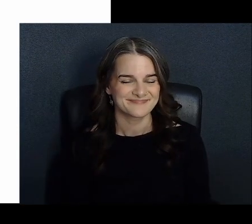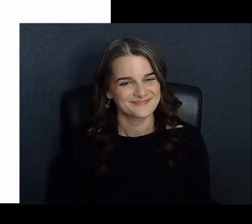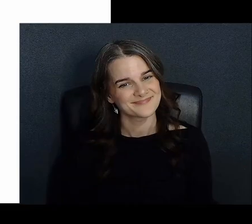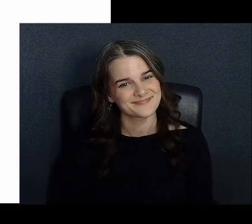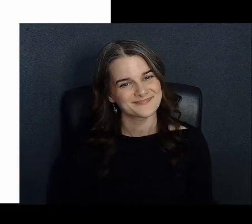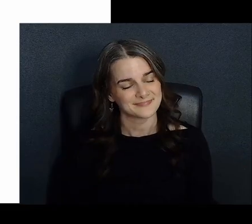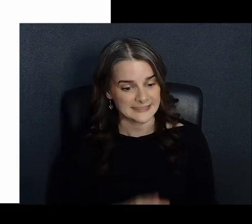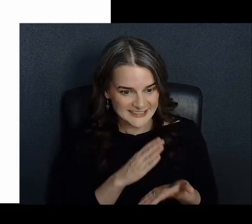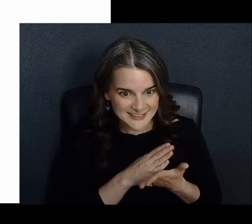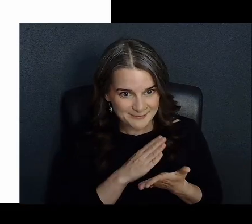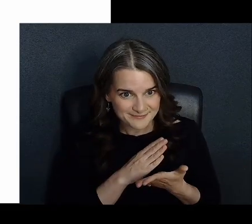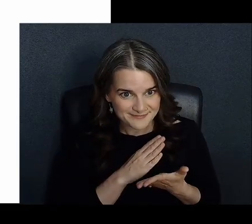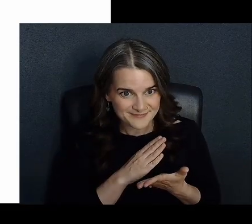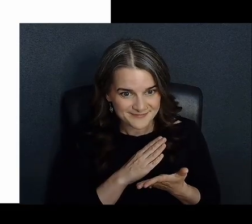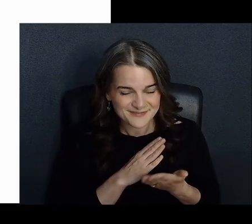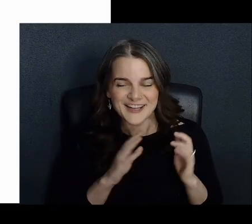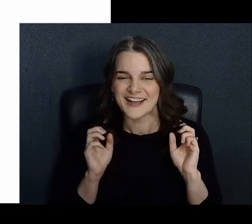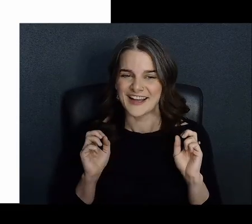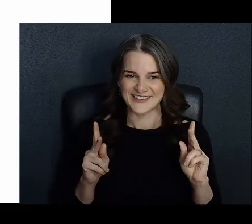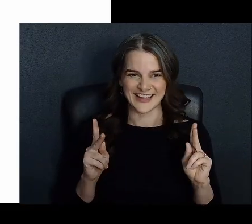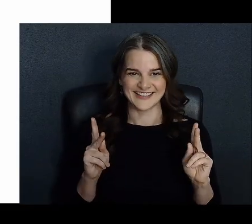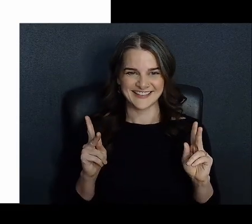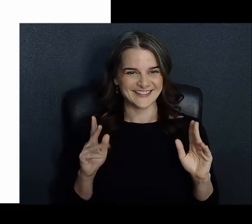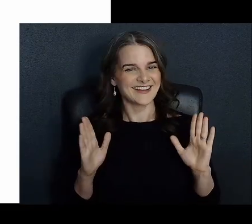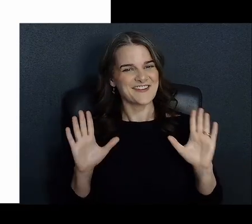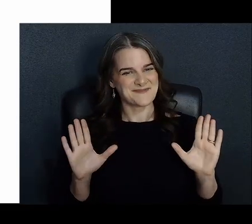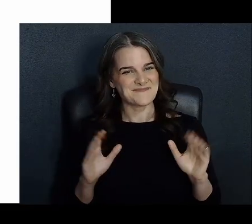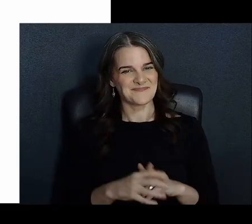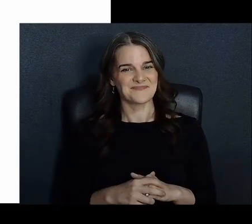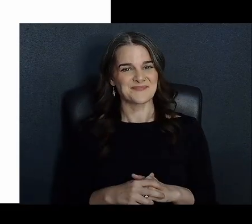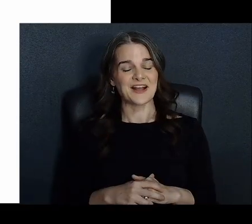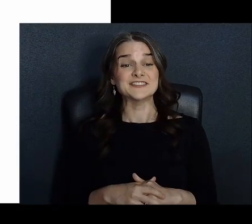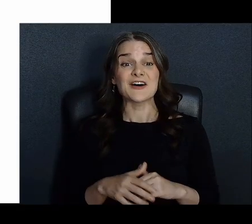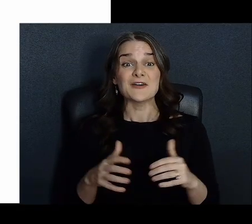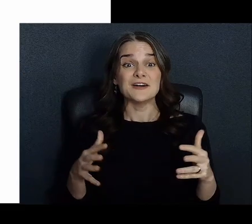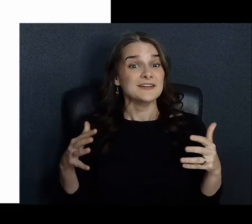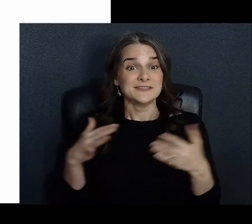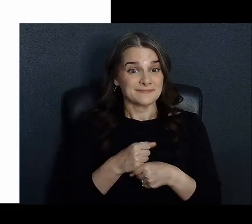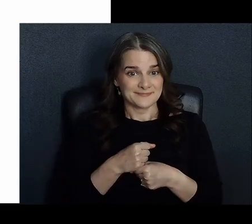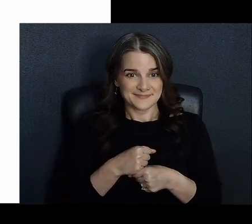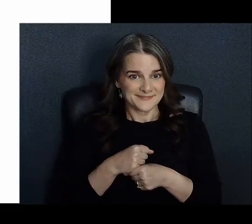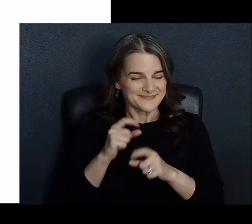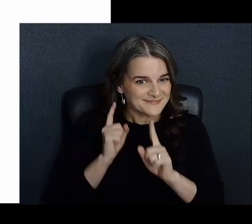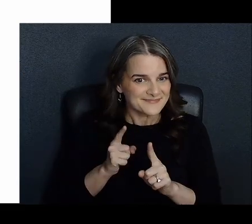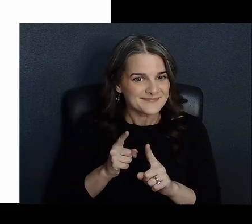Stop. OK, so with that said there are some of the simple things that you can do.